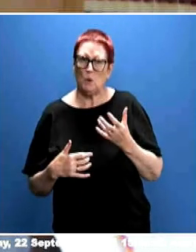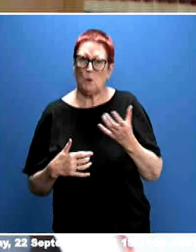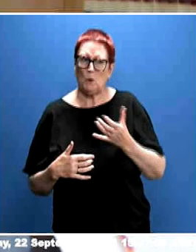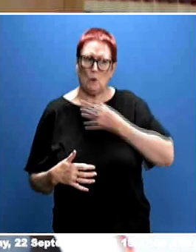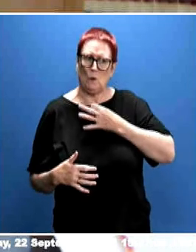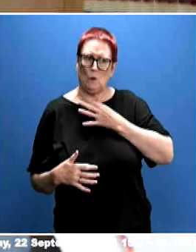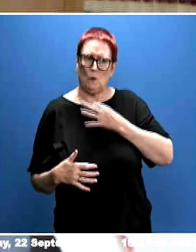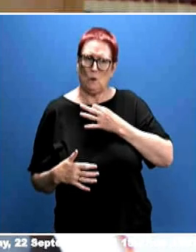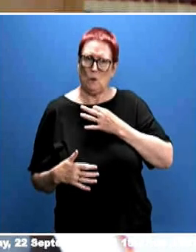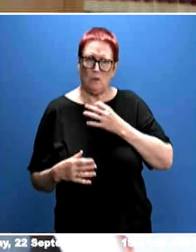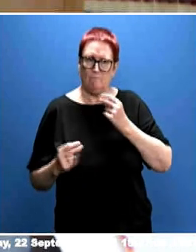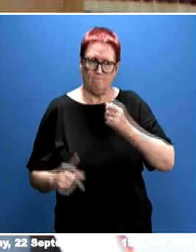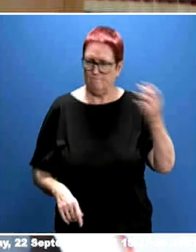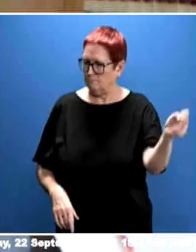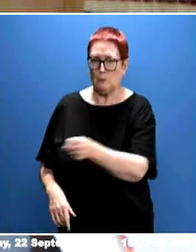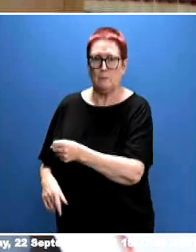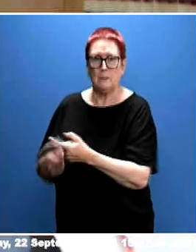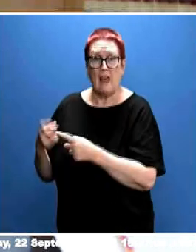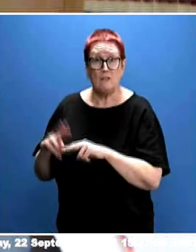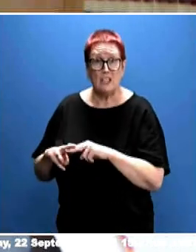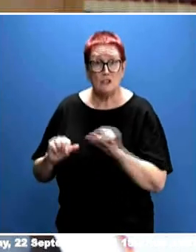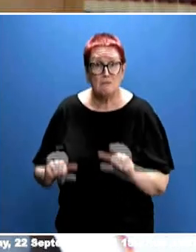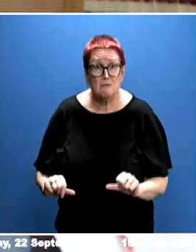and then puts them into Kath French, that's what's happening? That's correct.